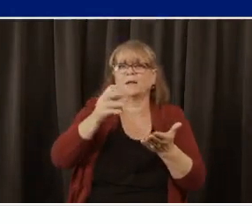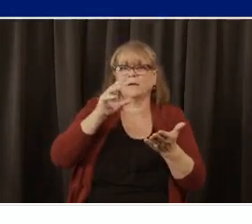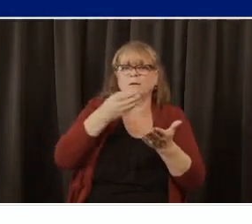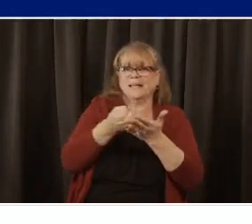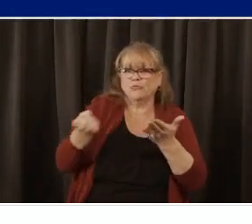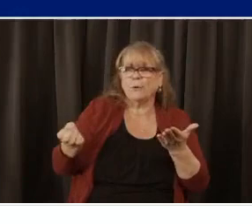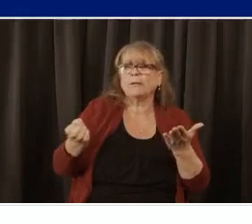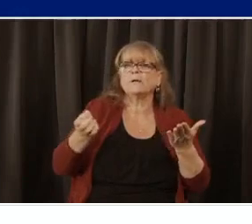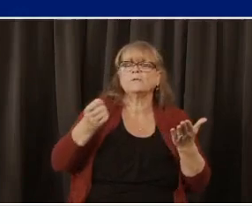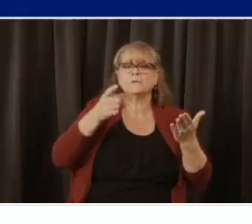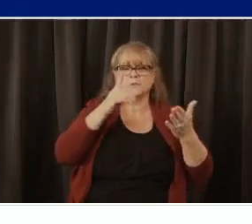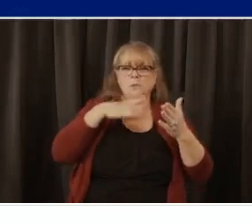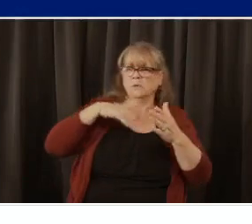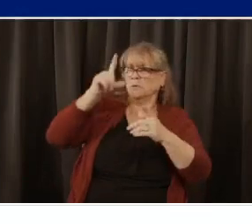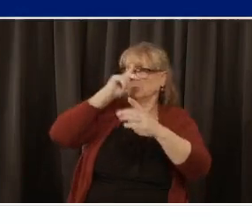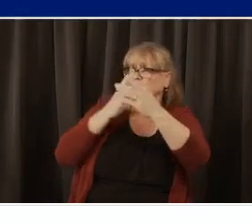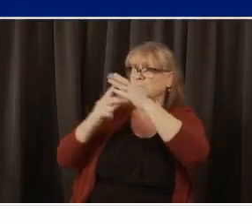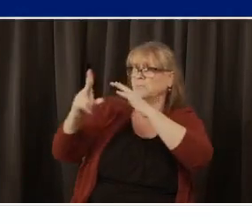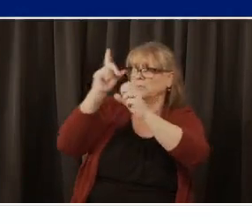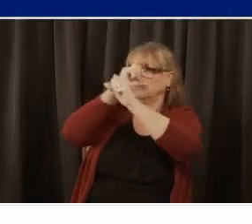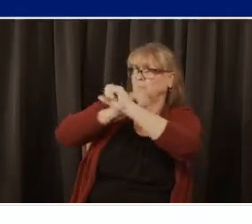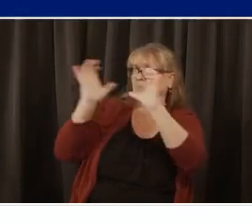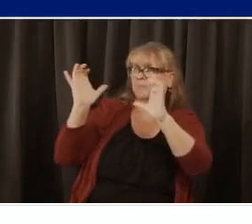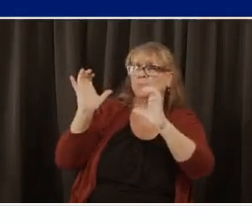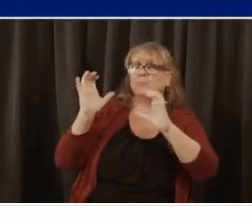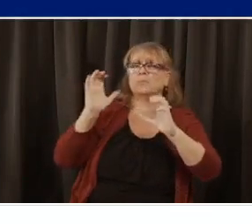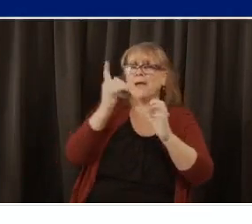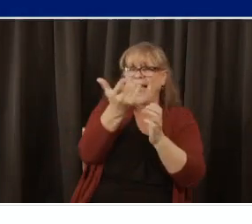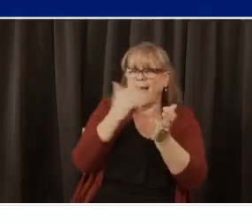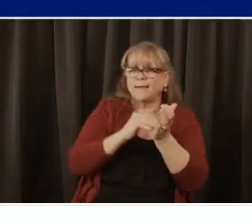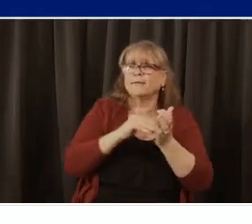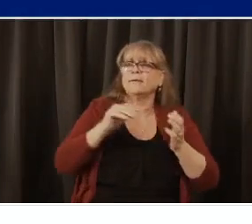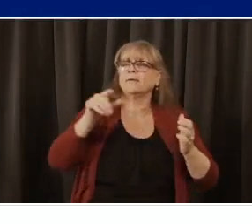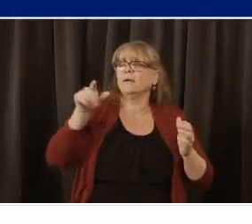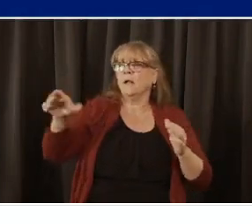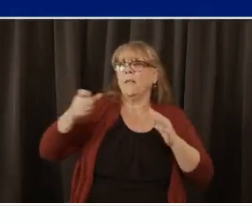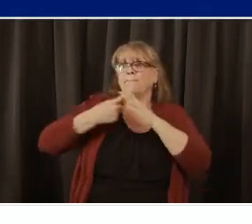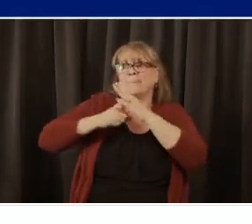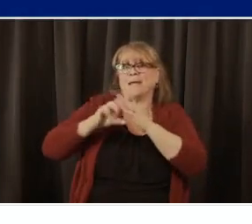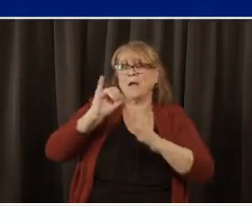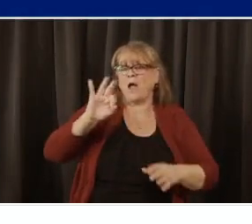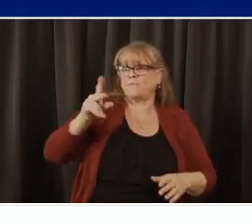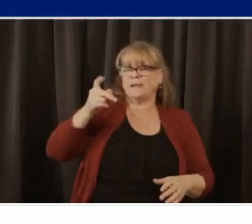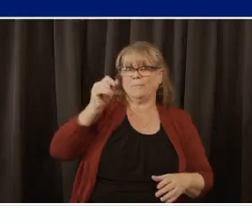who knew where to get testing equipment, or a ventilator. And so, you know, over time,